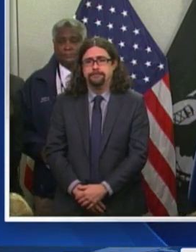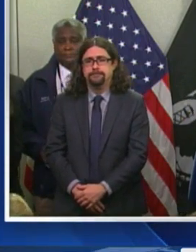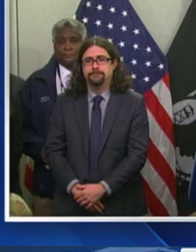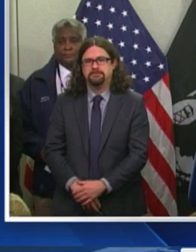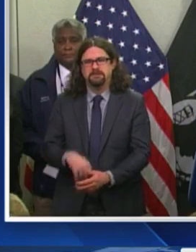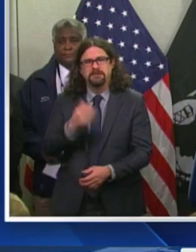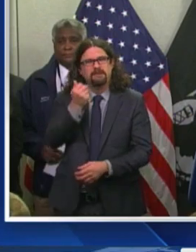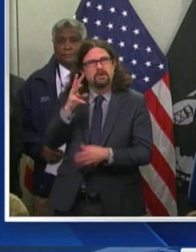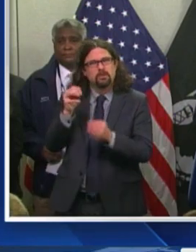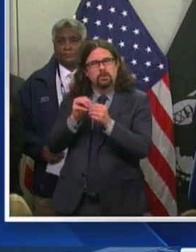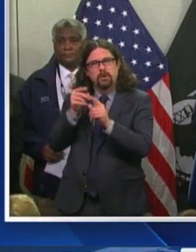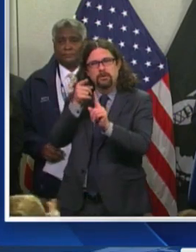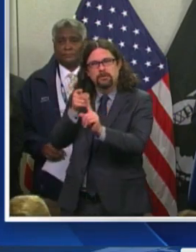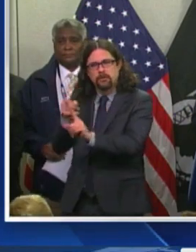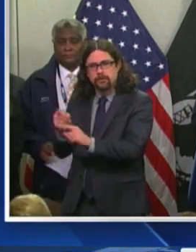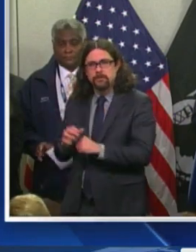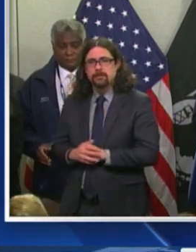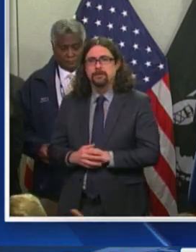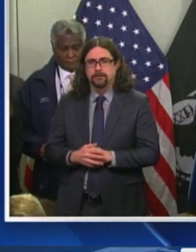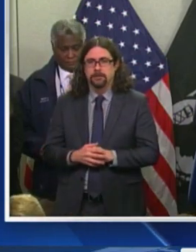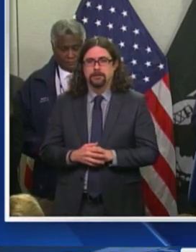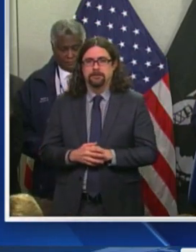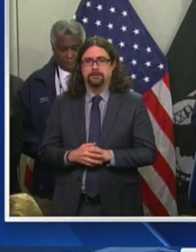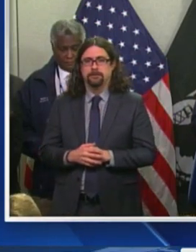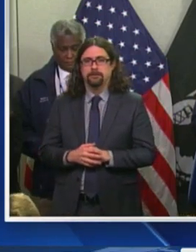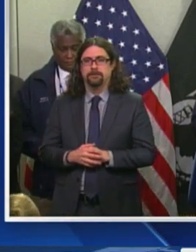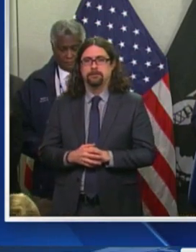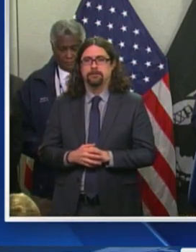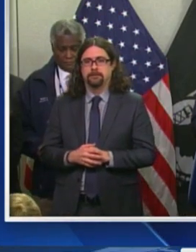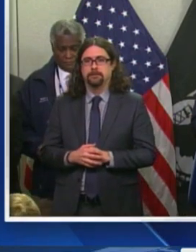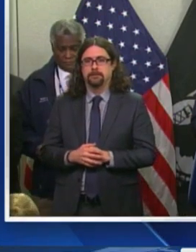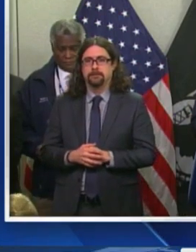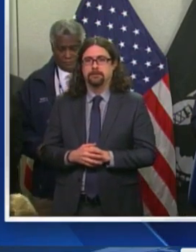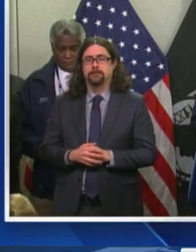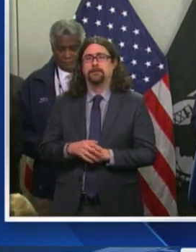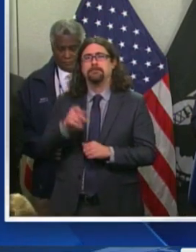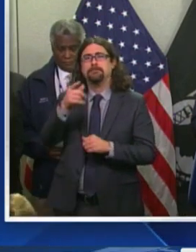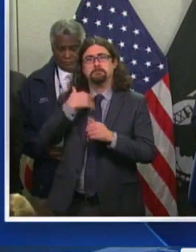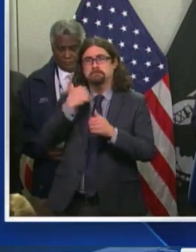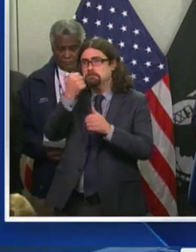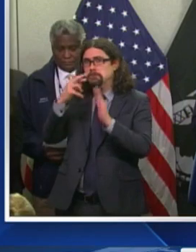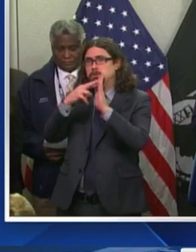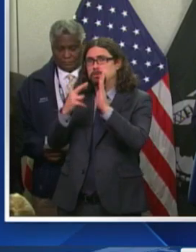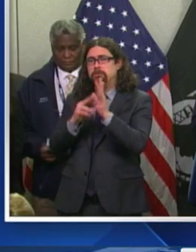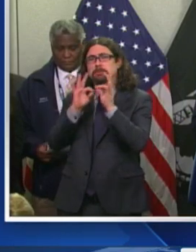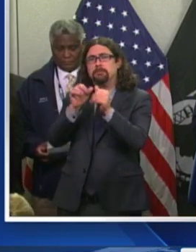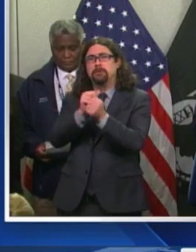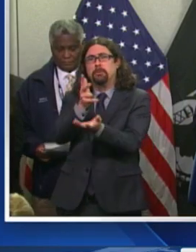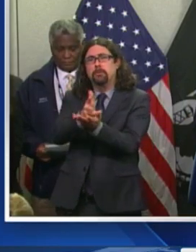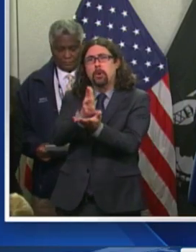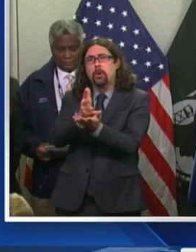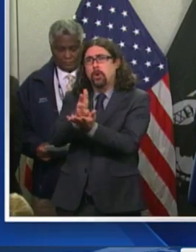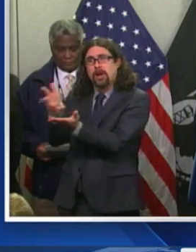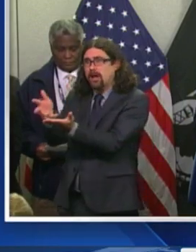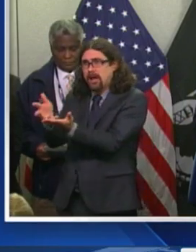YORKERS SAFE. I WANT TO TALK ABOUT A COUPLE OF OTHER POINTS. ALTERNATE SIDE PARKING